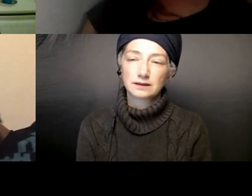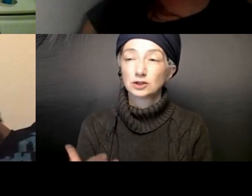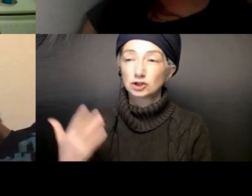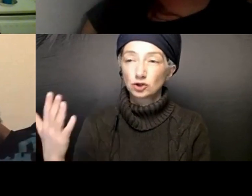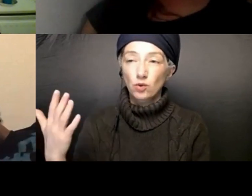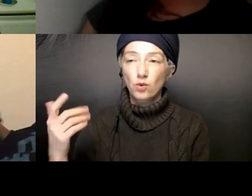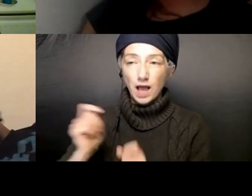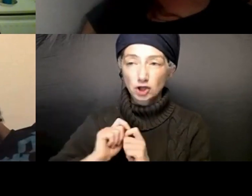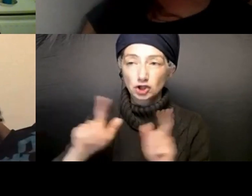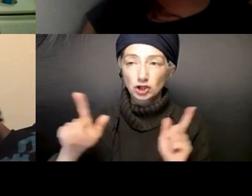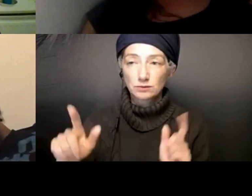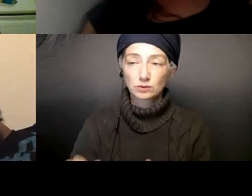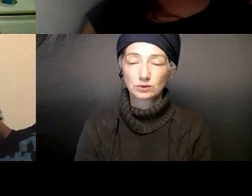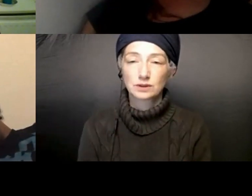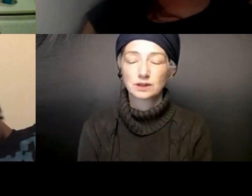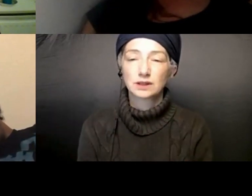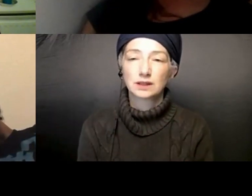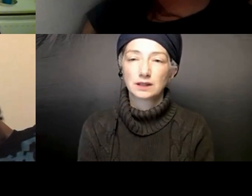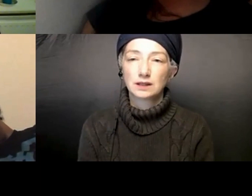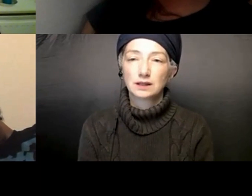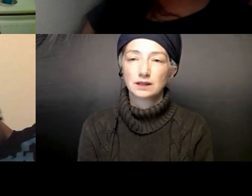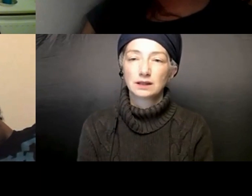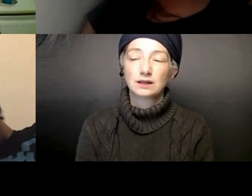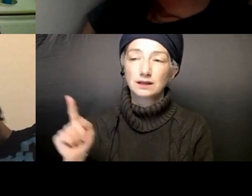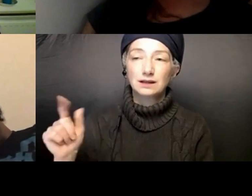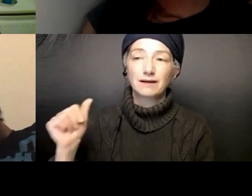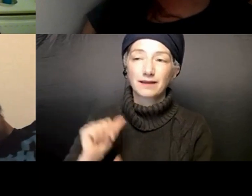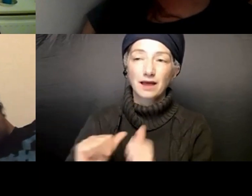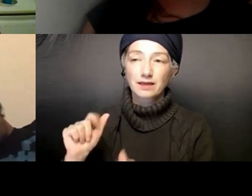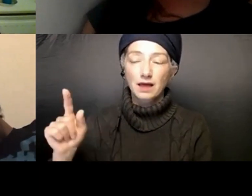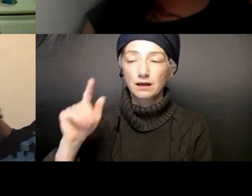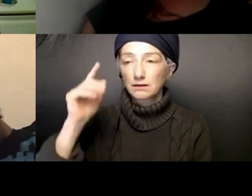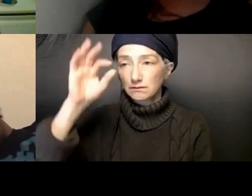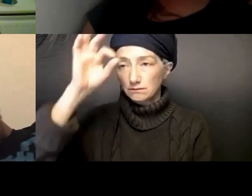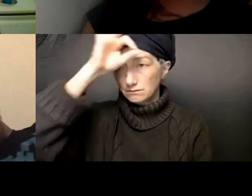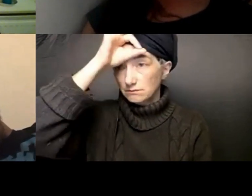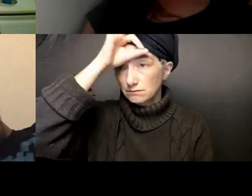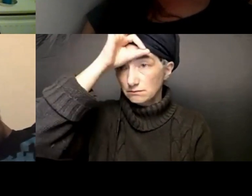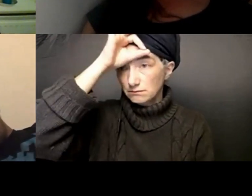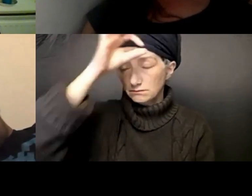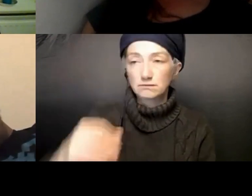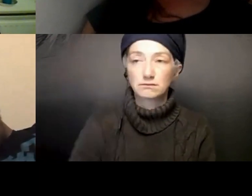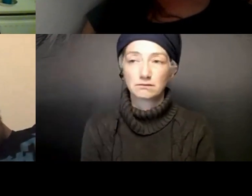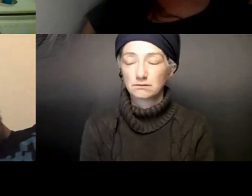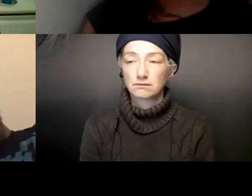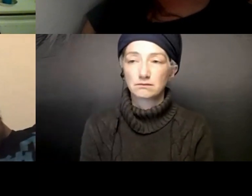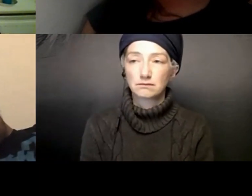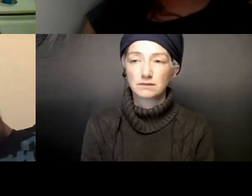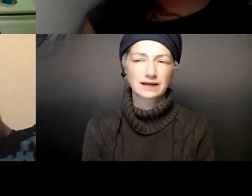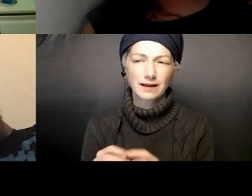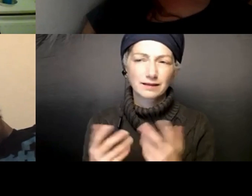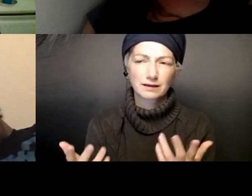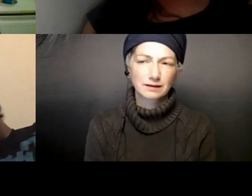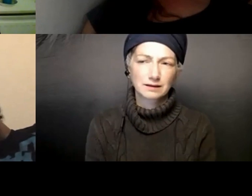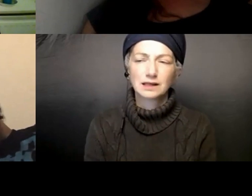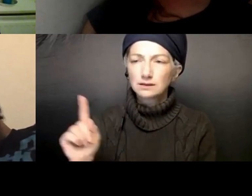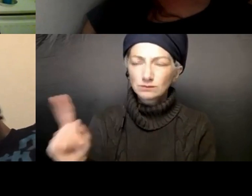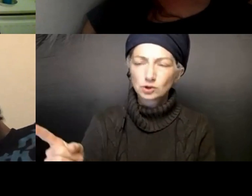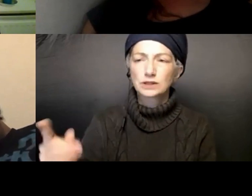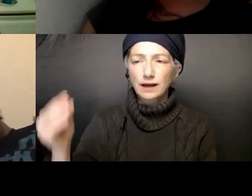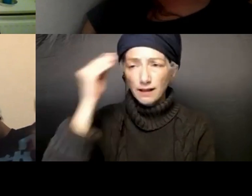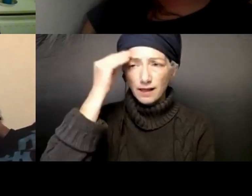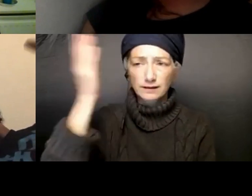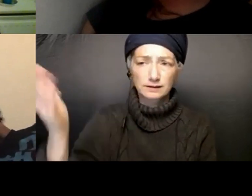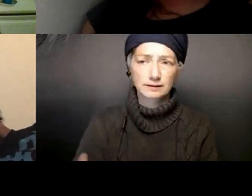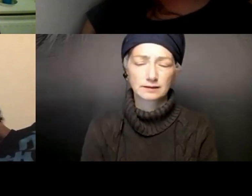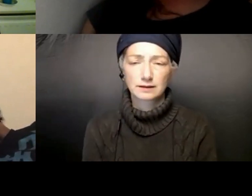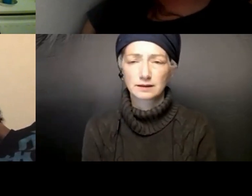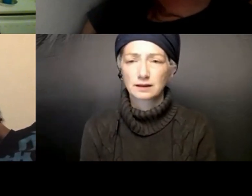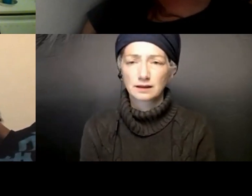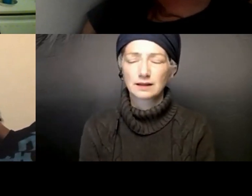theaters have to know that, or theaters have to be flexible with that. And that even like, okay, they might not be able